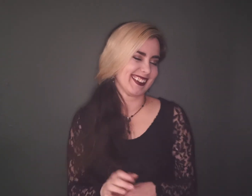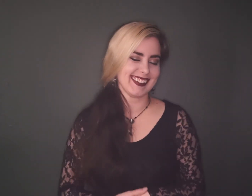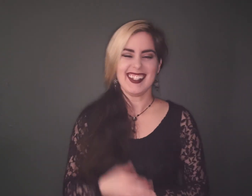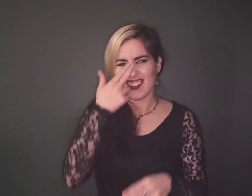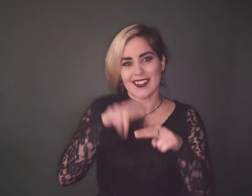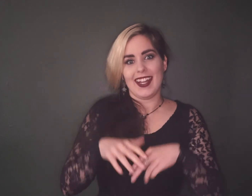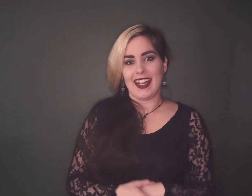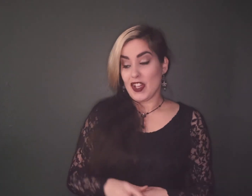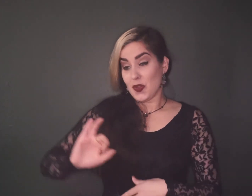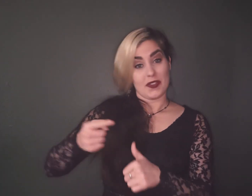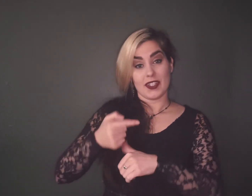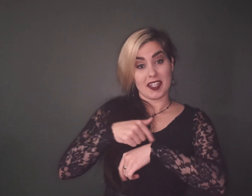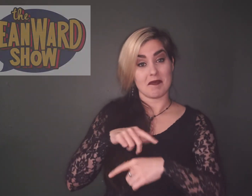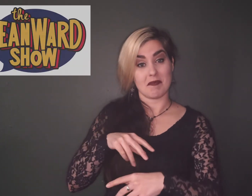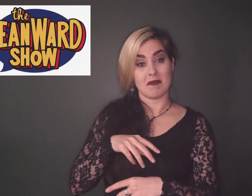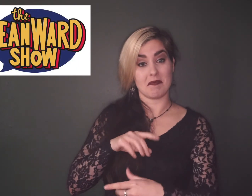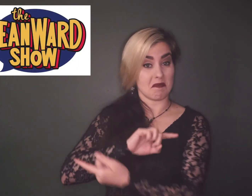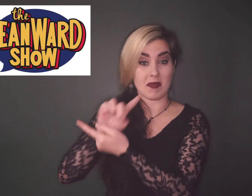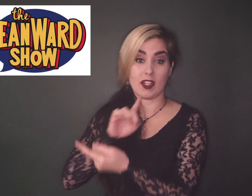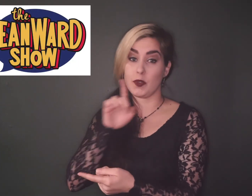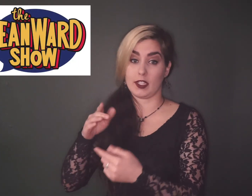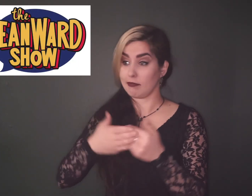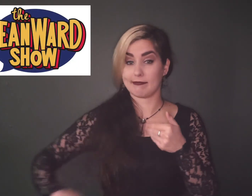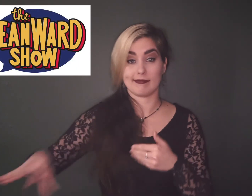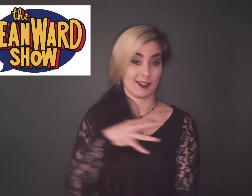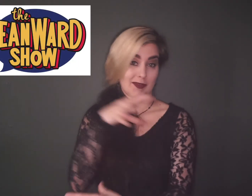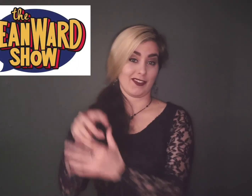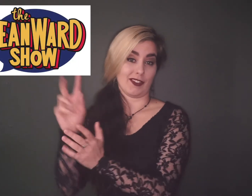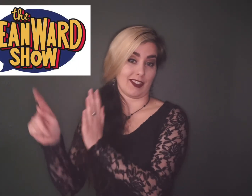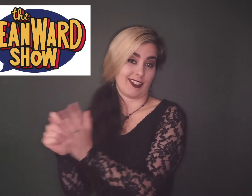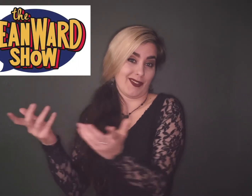It was a lot of fun. That was the first time we met and I've been involved with the Sean Ward Show ever since!